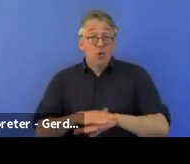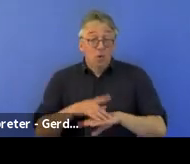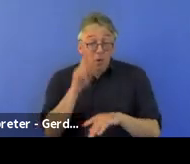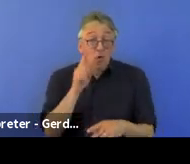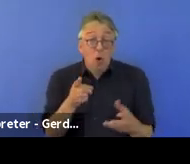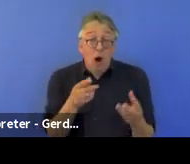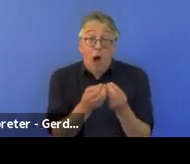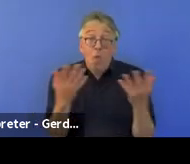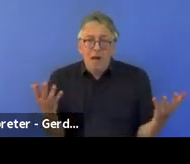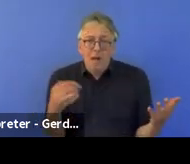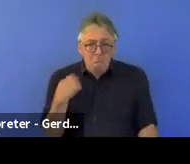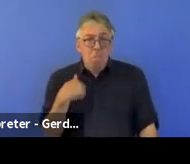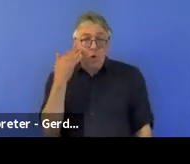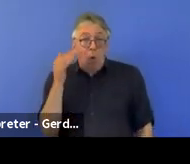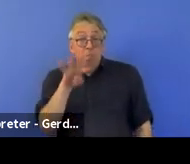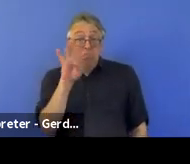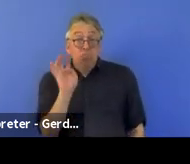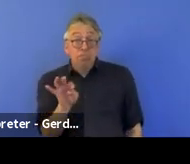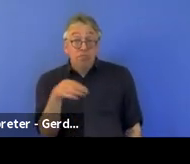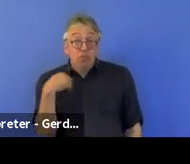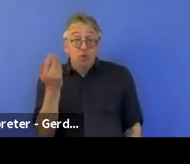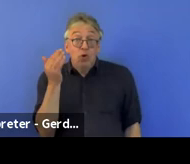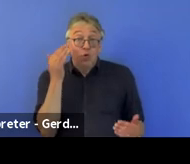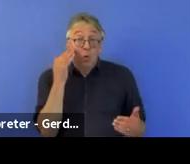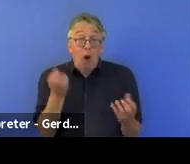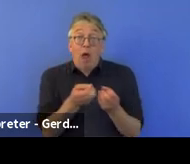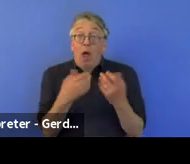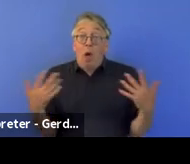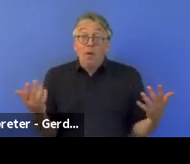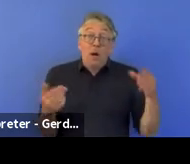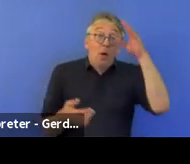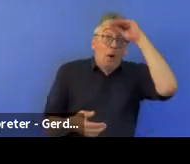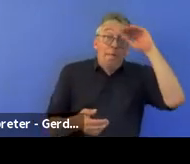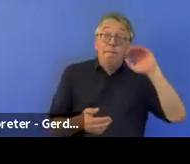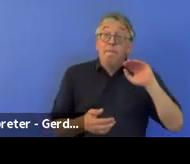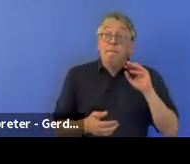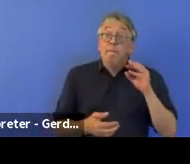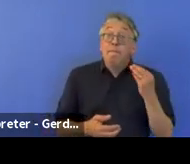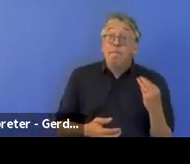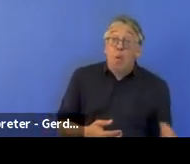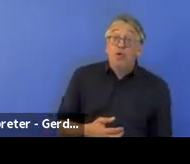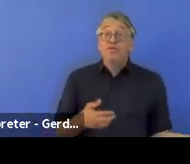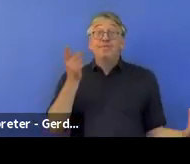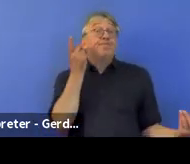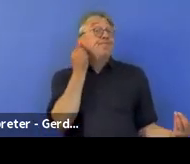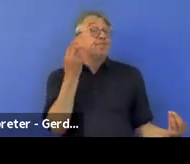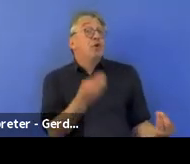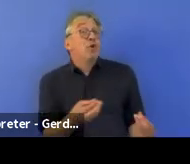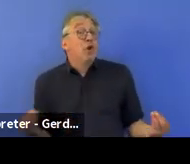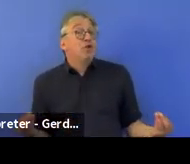to go back to school. But do we even know what this number is? Do we know how many boys and girls with disabilities